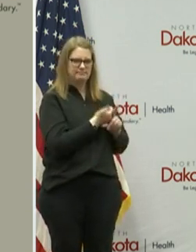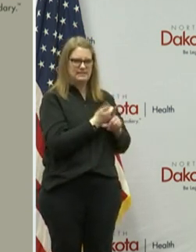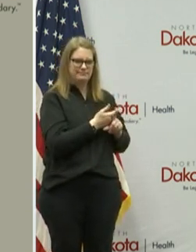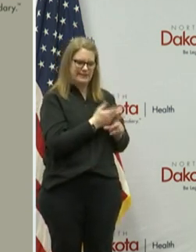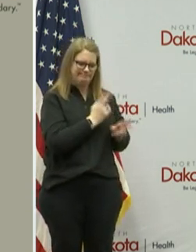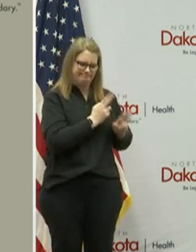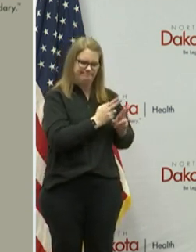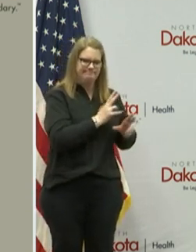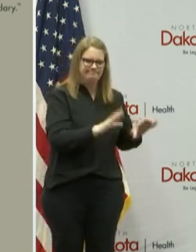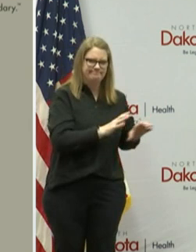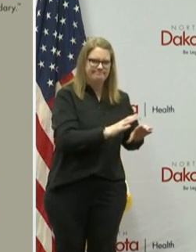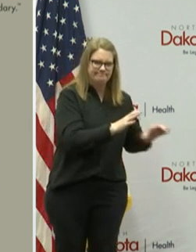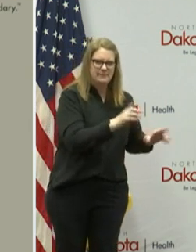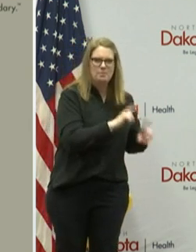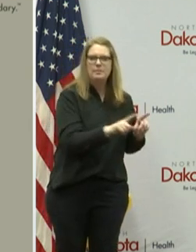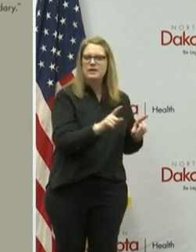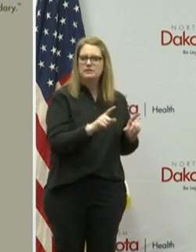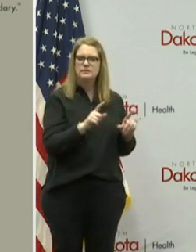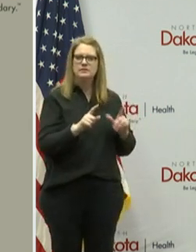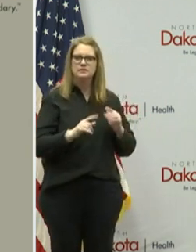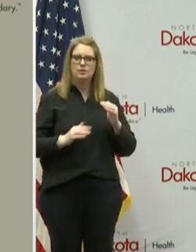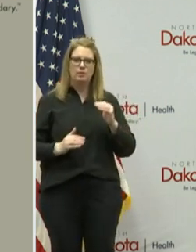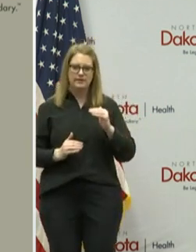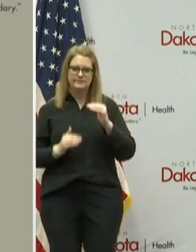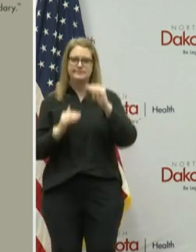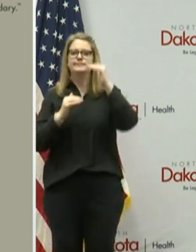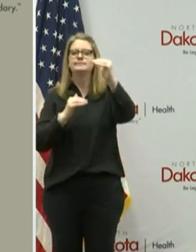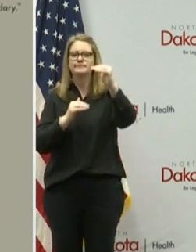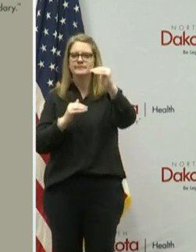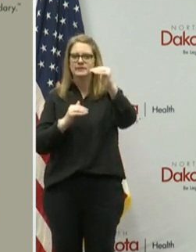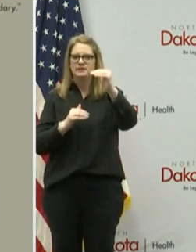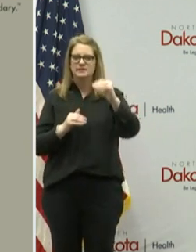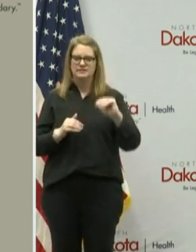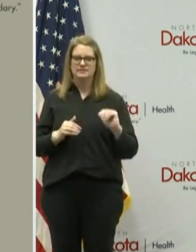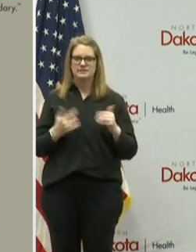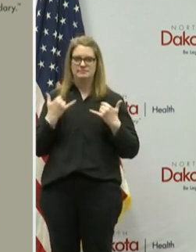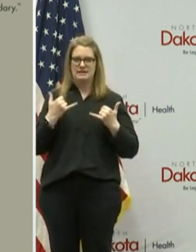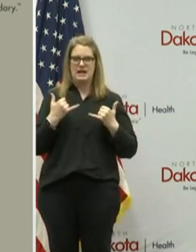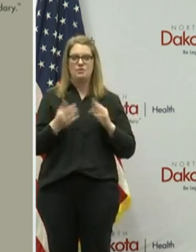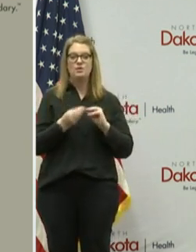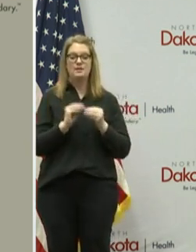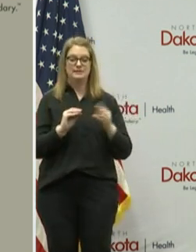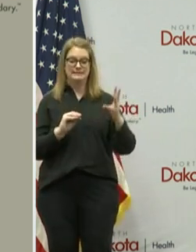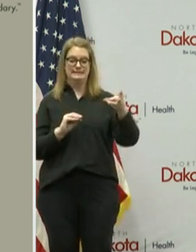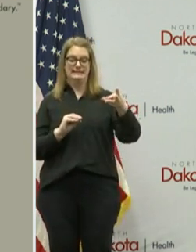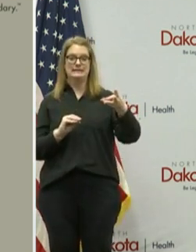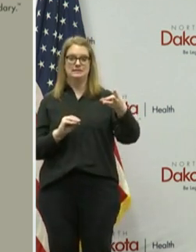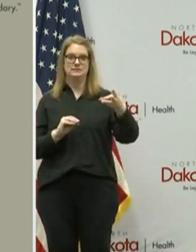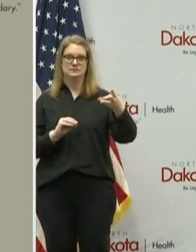SPOT STATE IS UTAH, WHICH I KNOW GOVERNOR HERBERT AND HIS ADMINISTRATION, THEY'VE ALWAYS GOT THEIR ACT TOGETHER IN GREAT